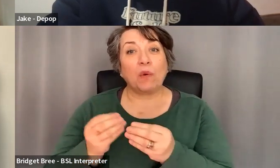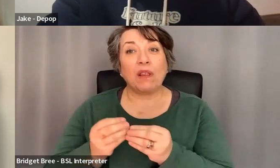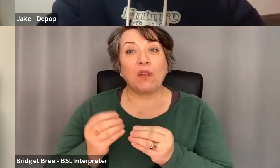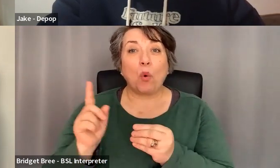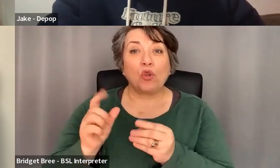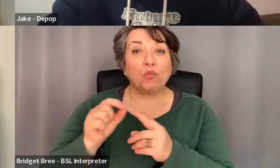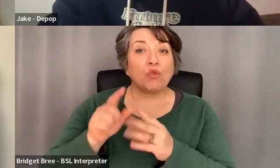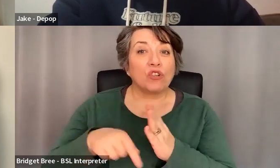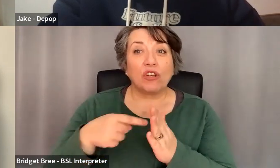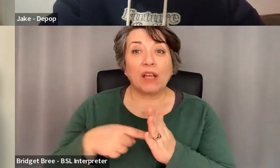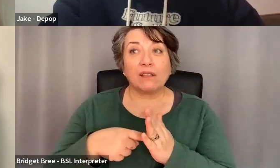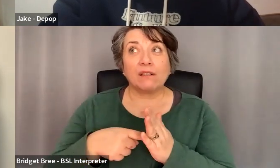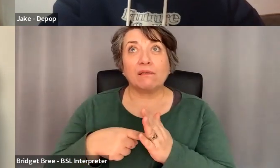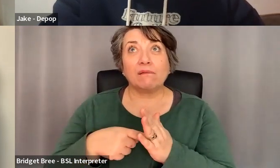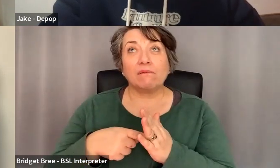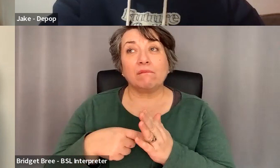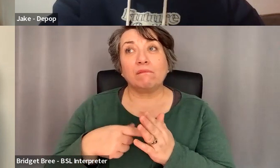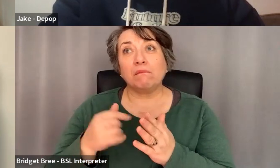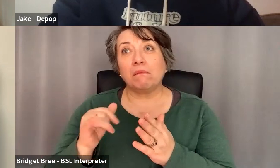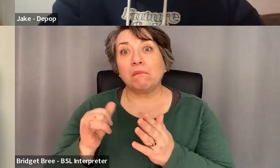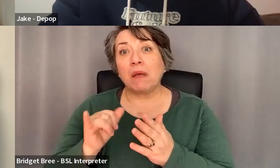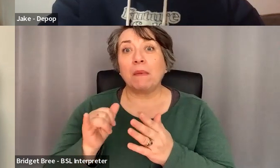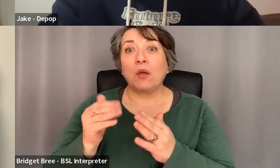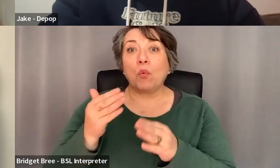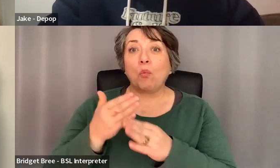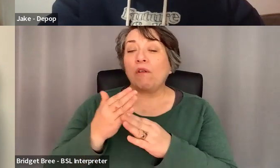much more or how much less you. Do that. Depending on what you are work g on and what as well going on at home or